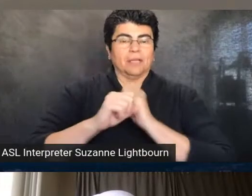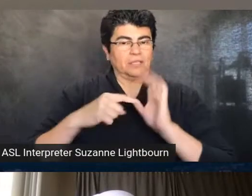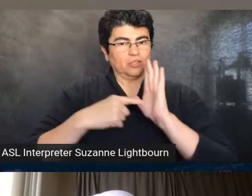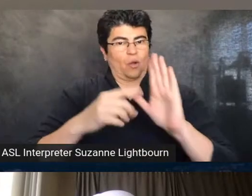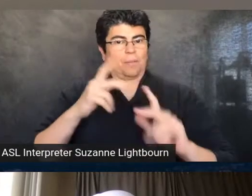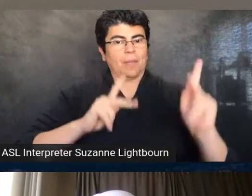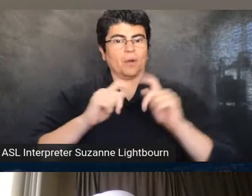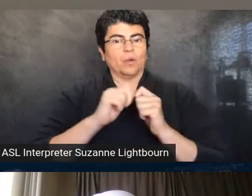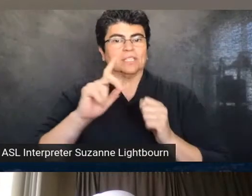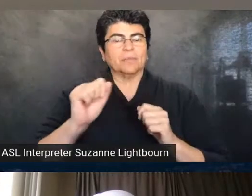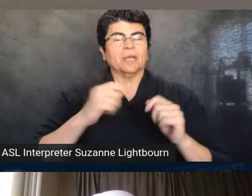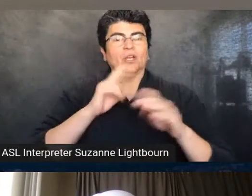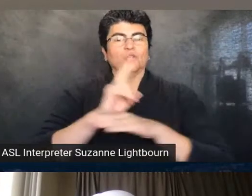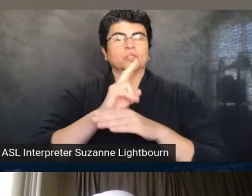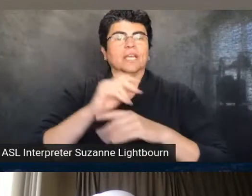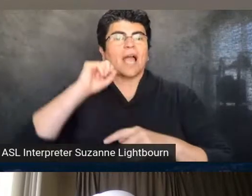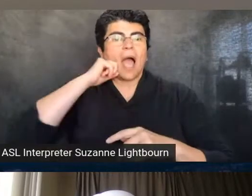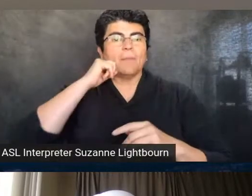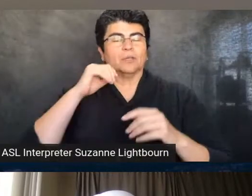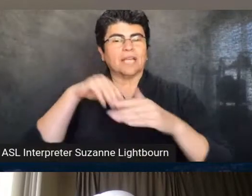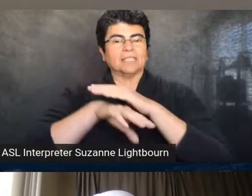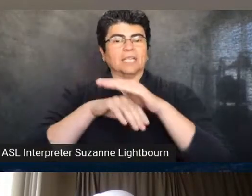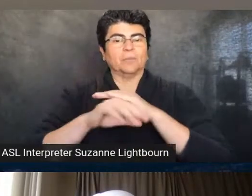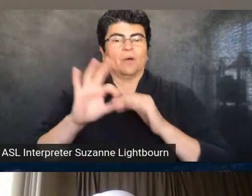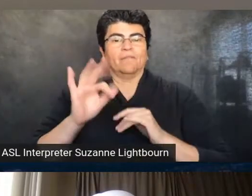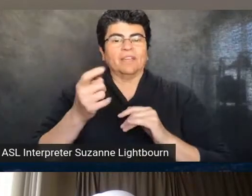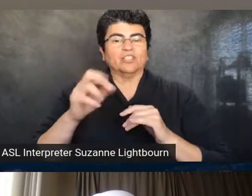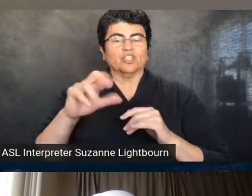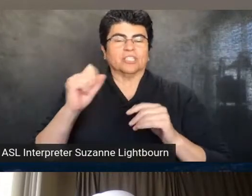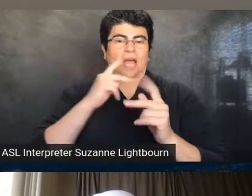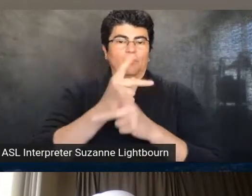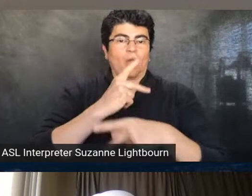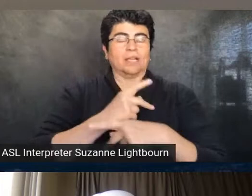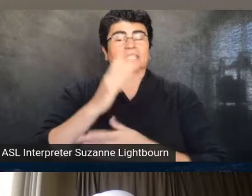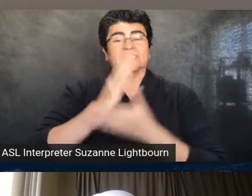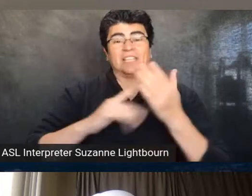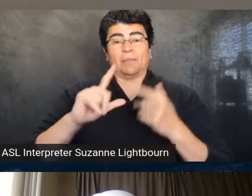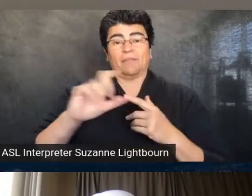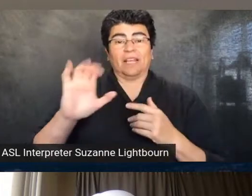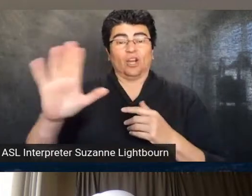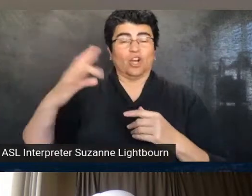using Apple's accessible features and products. Some of Lee's credits include "Stand Up,"